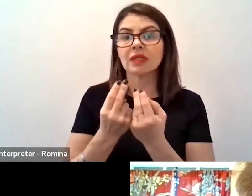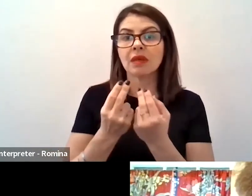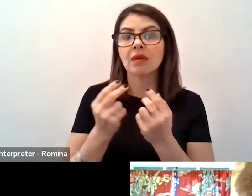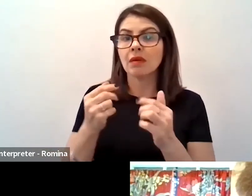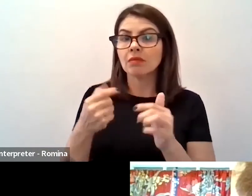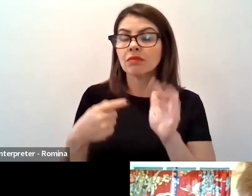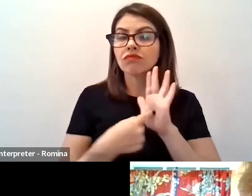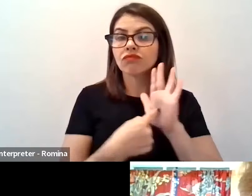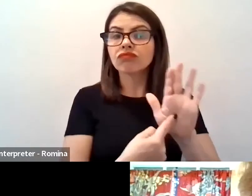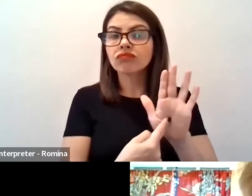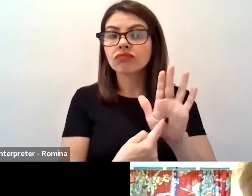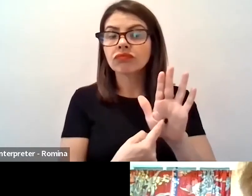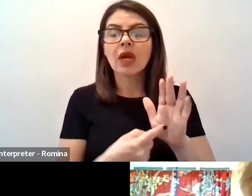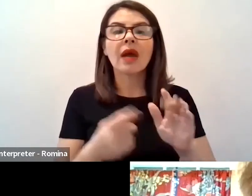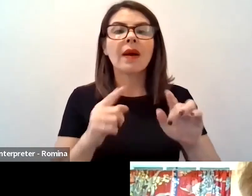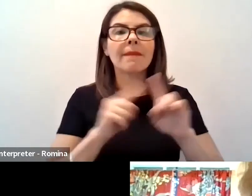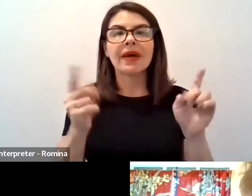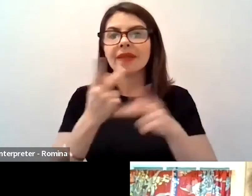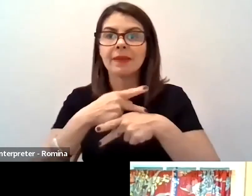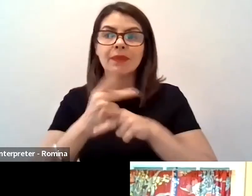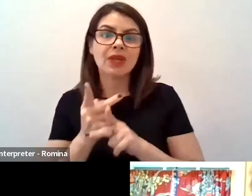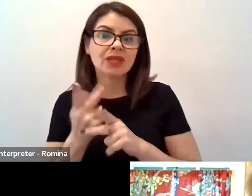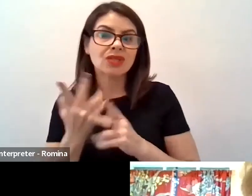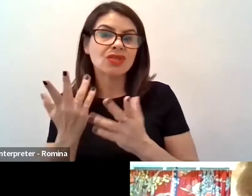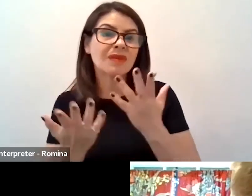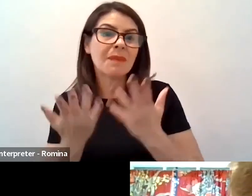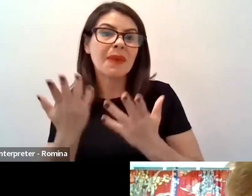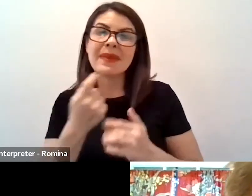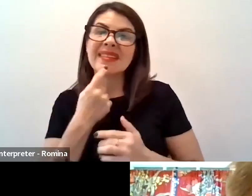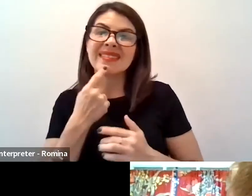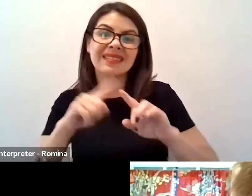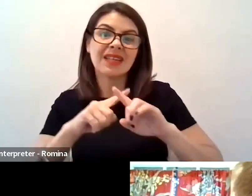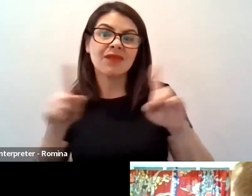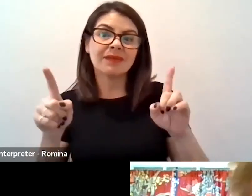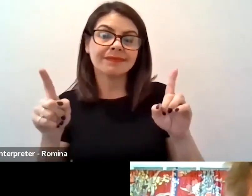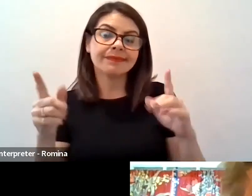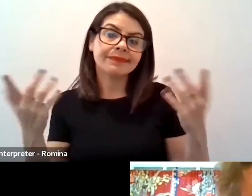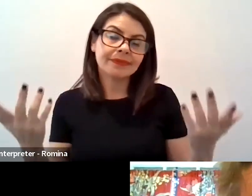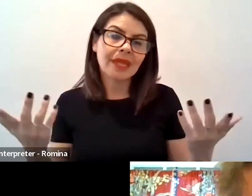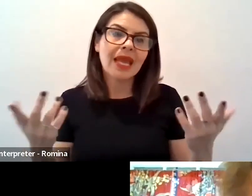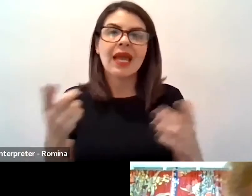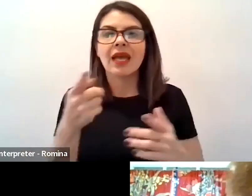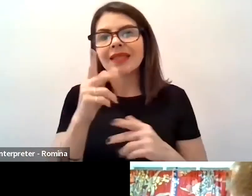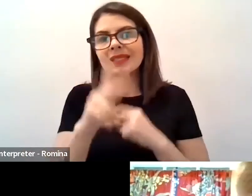but the production might be saying something else. These would be areas